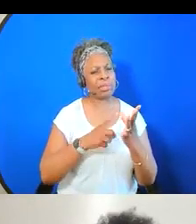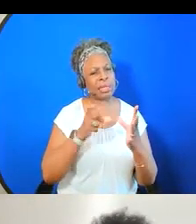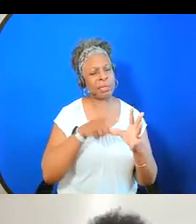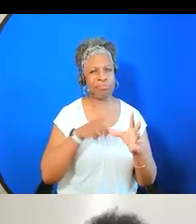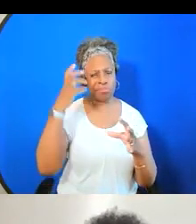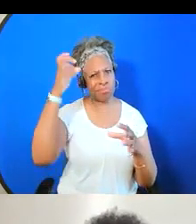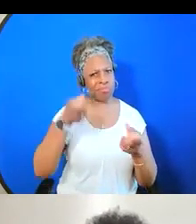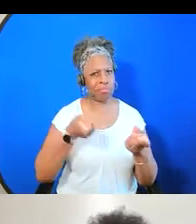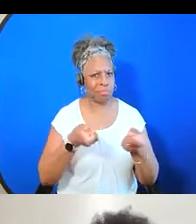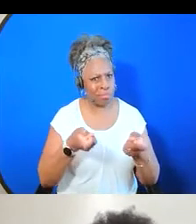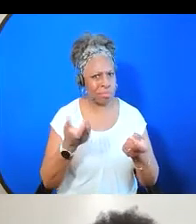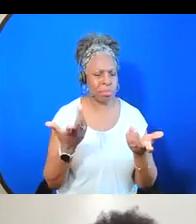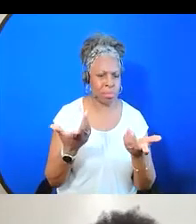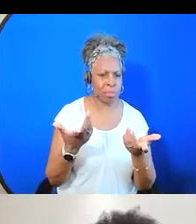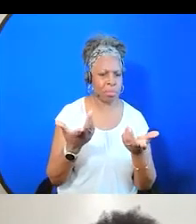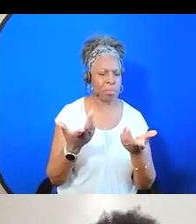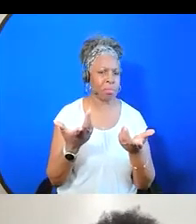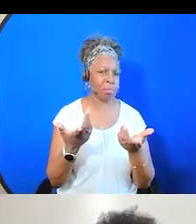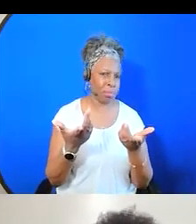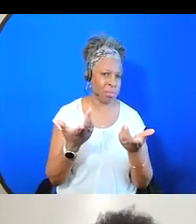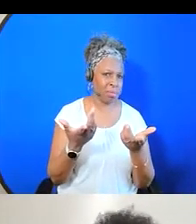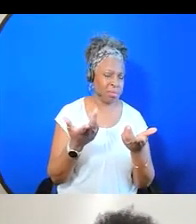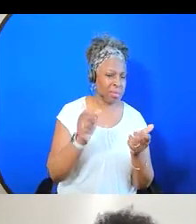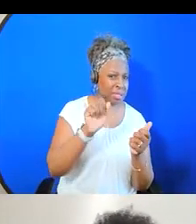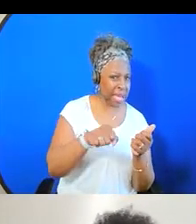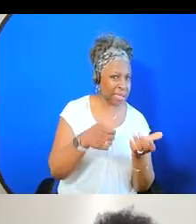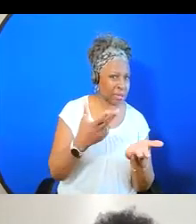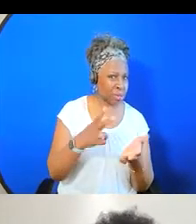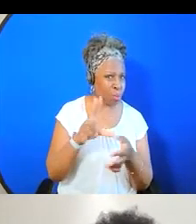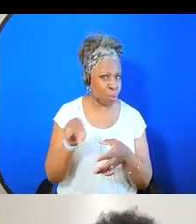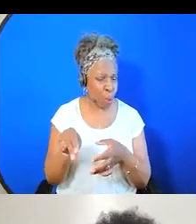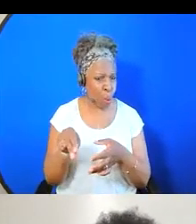And you have yes, no, or maybe as the three options,